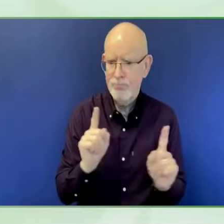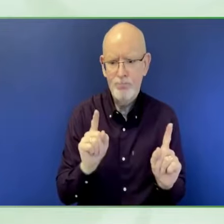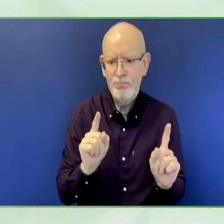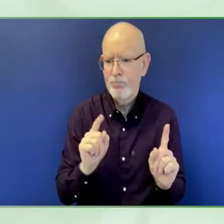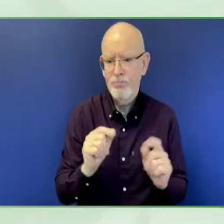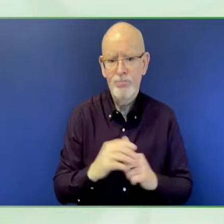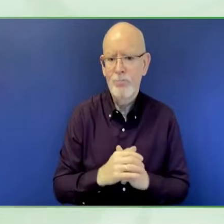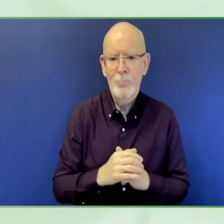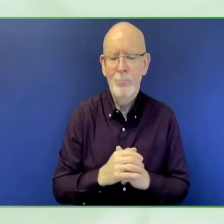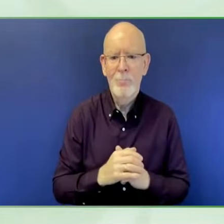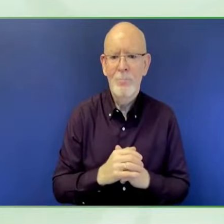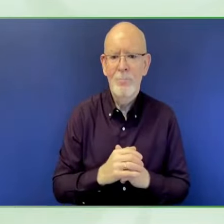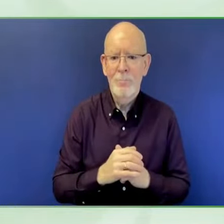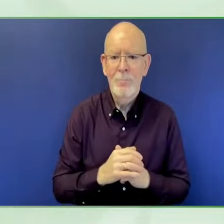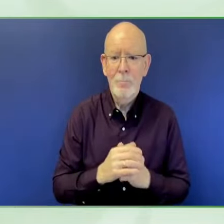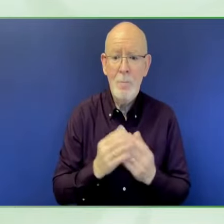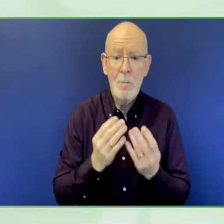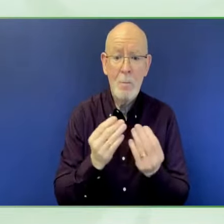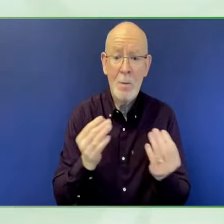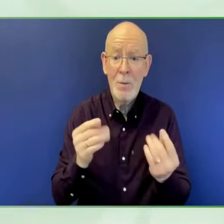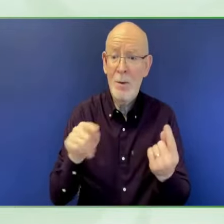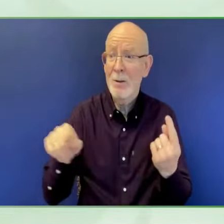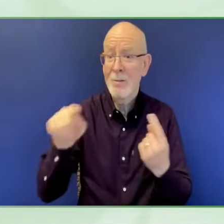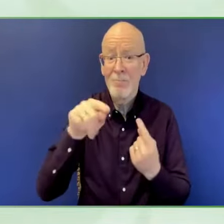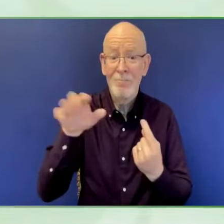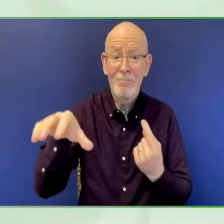UN, many very positive initiatives are taken.